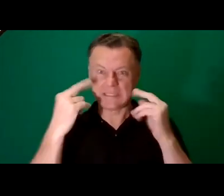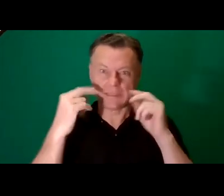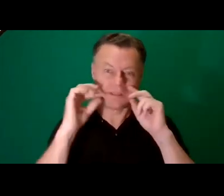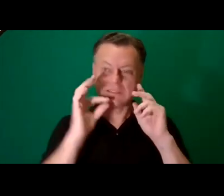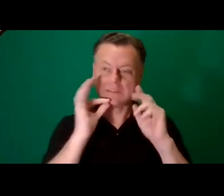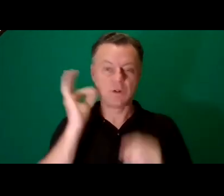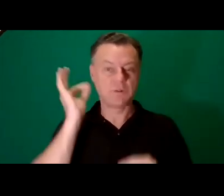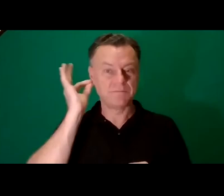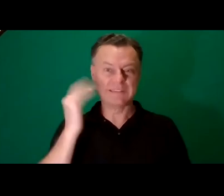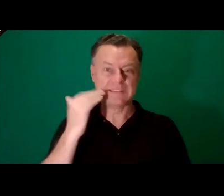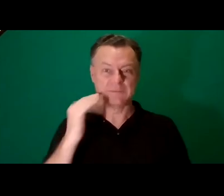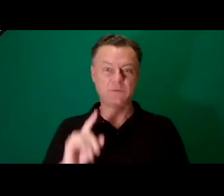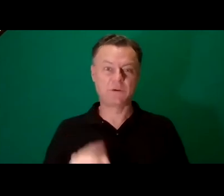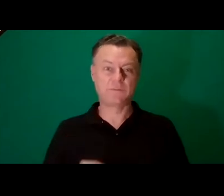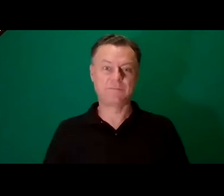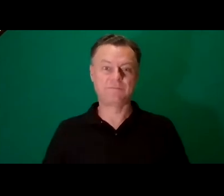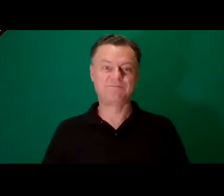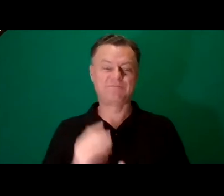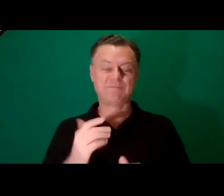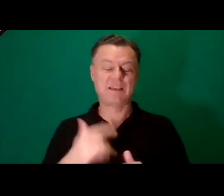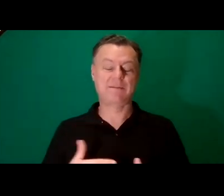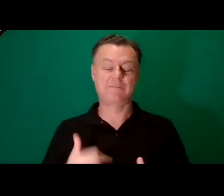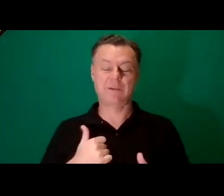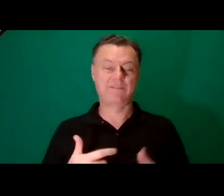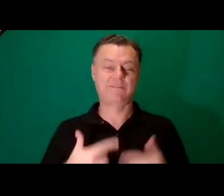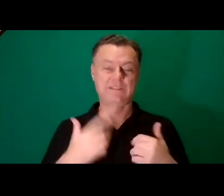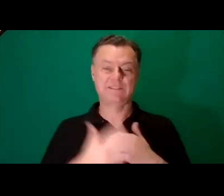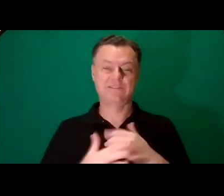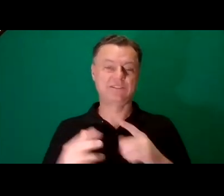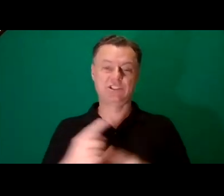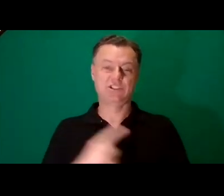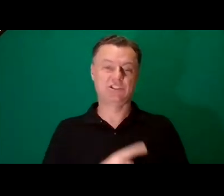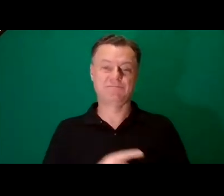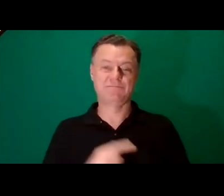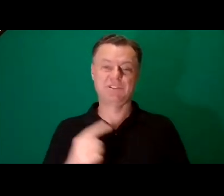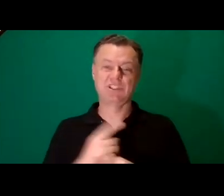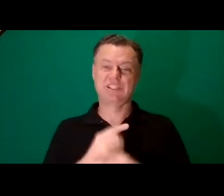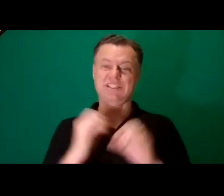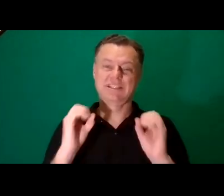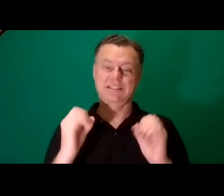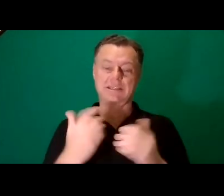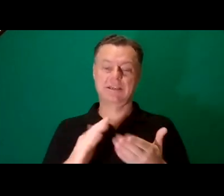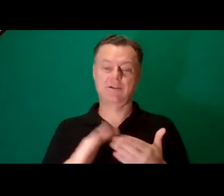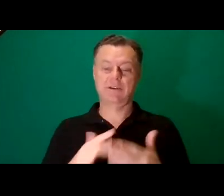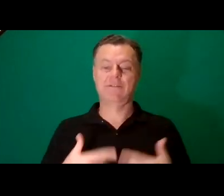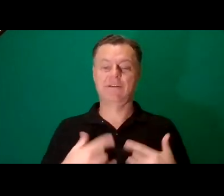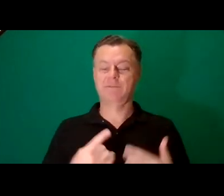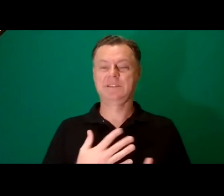matter what, it did not change anything to how I felt, I still would not wear them.